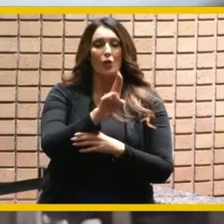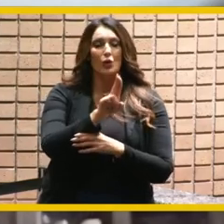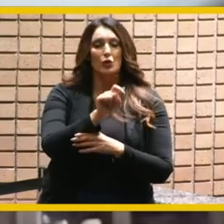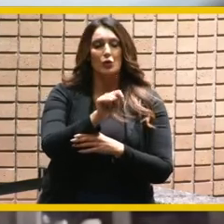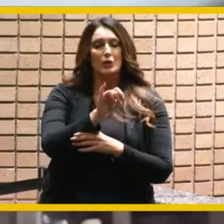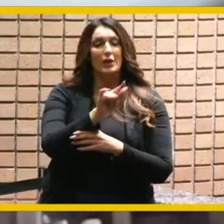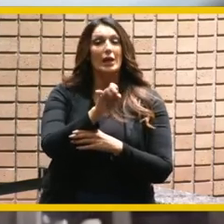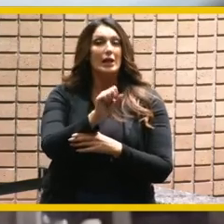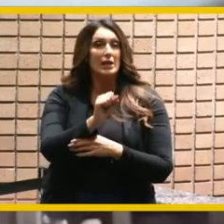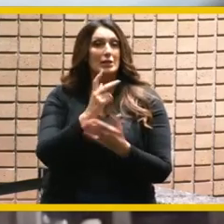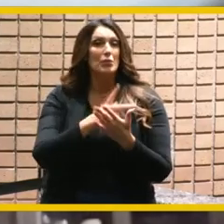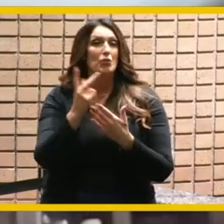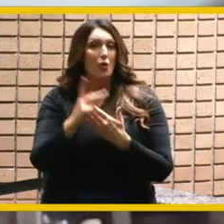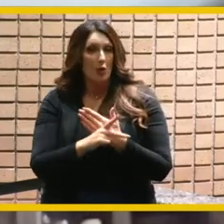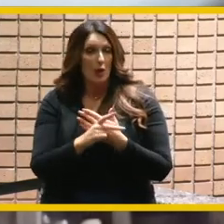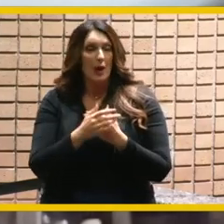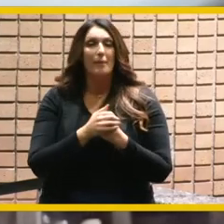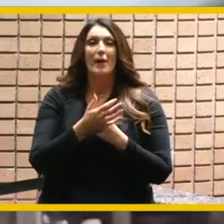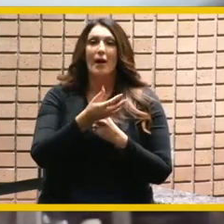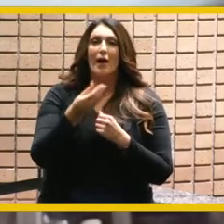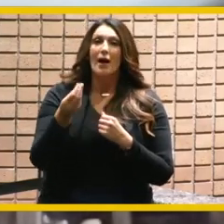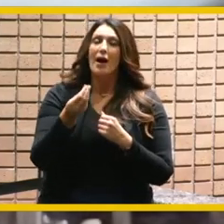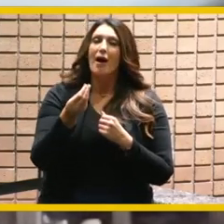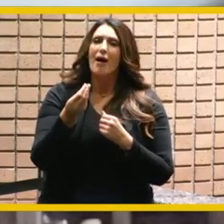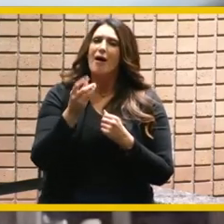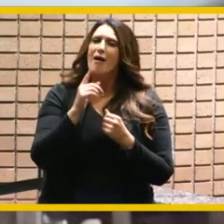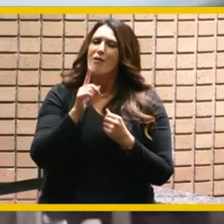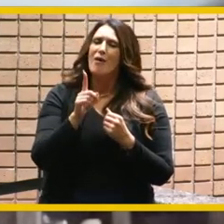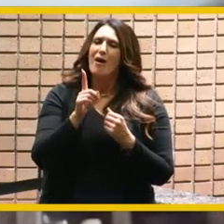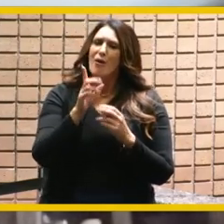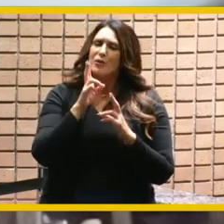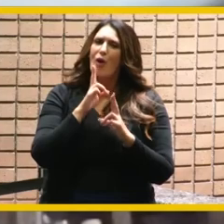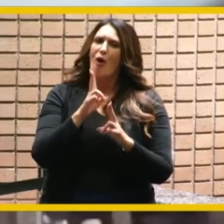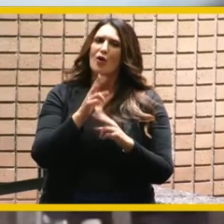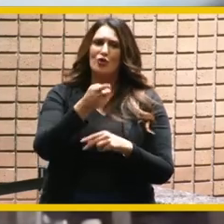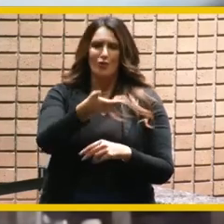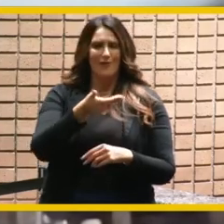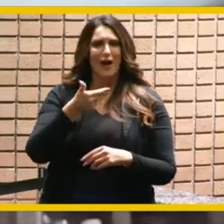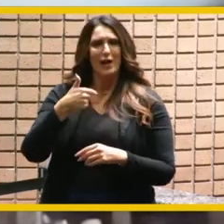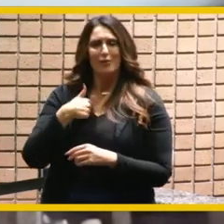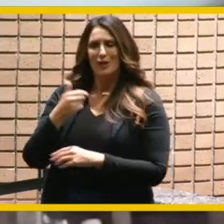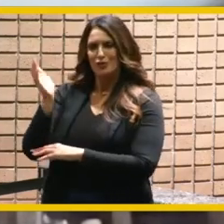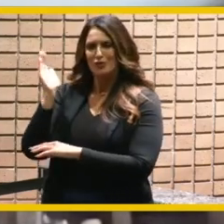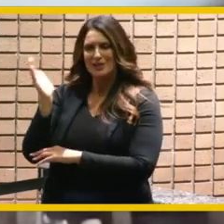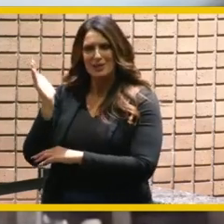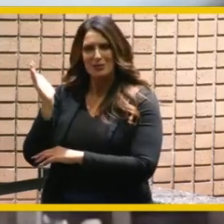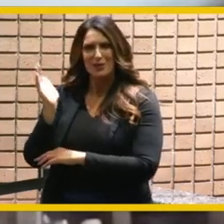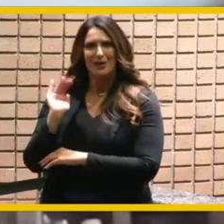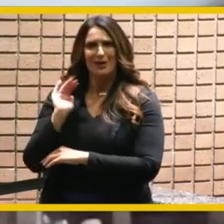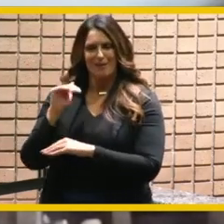stem poll and i was honored to be a speaker at the mayor's entrepreneur boot camp or